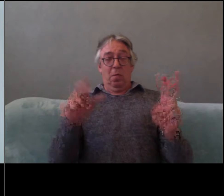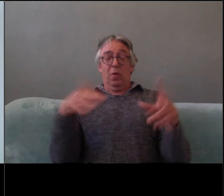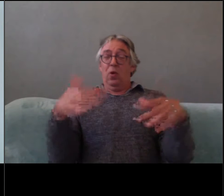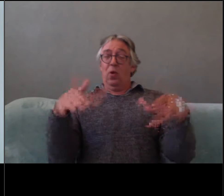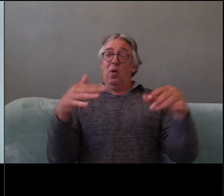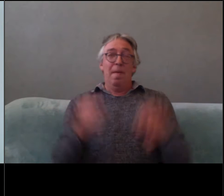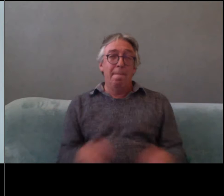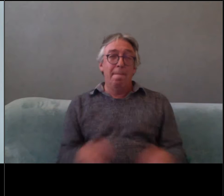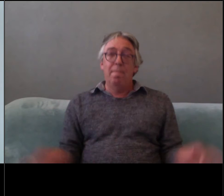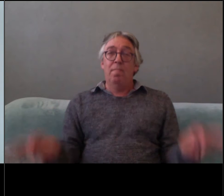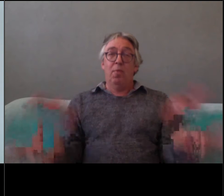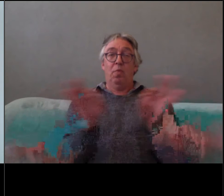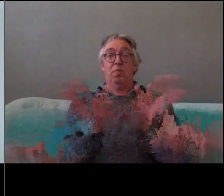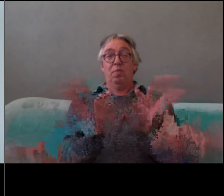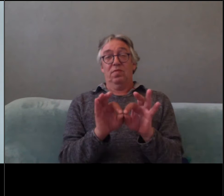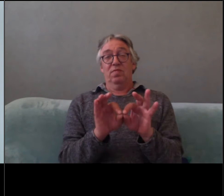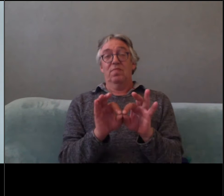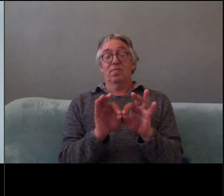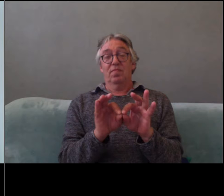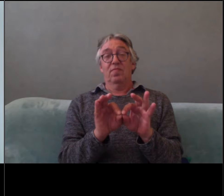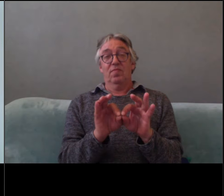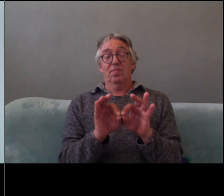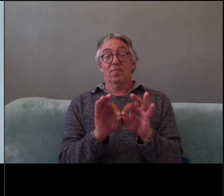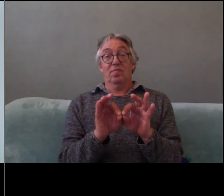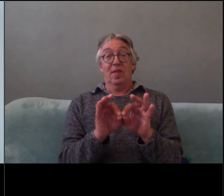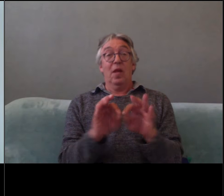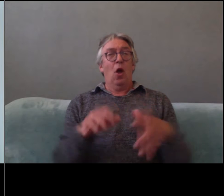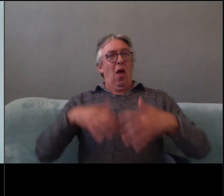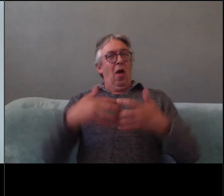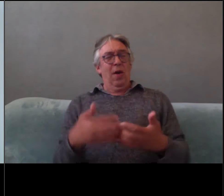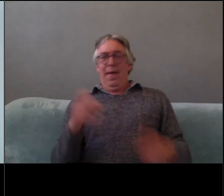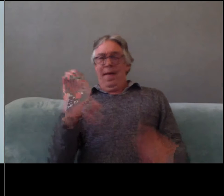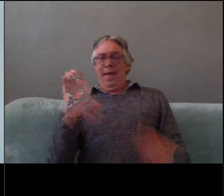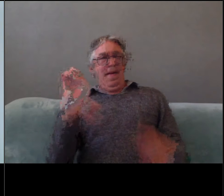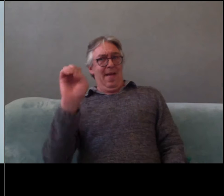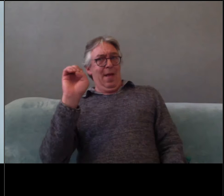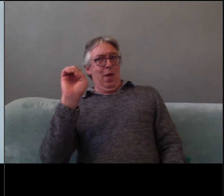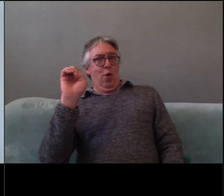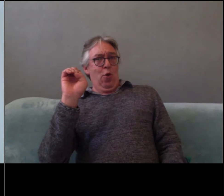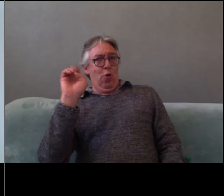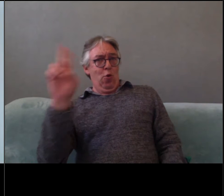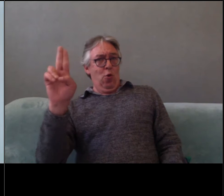This is the way that the EU's response to the COVID-19 pandemic will alter